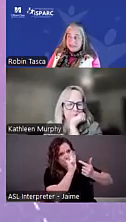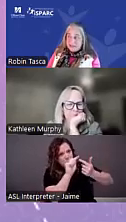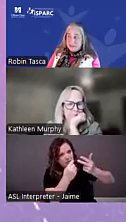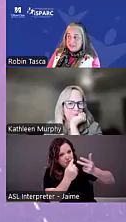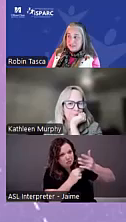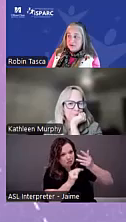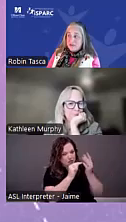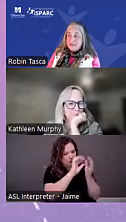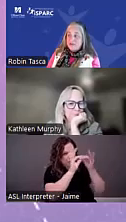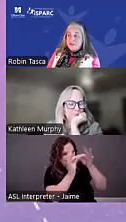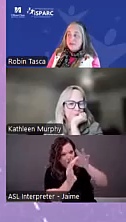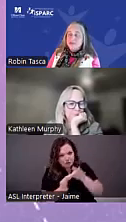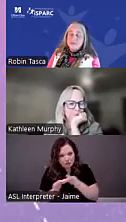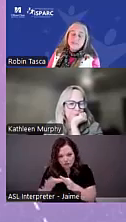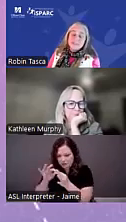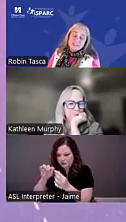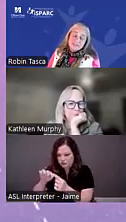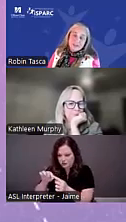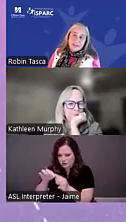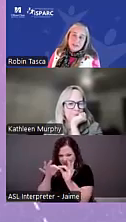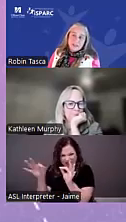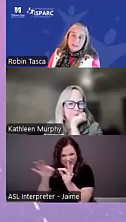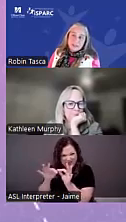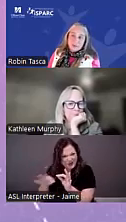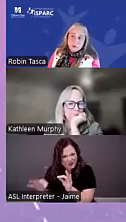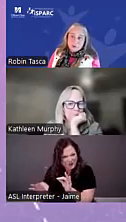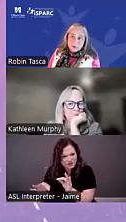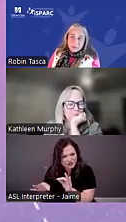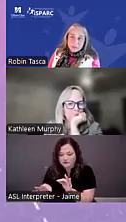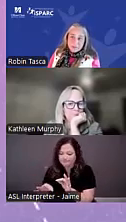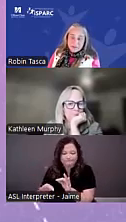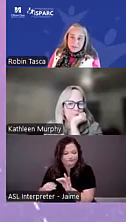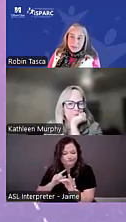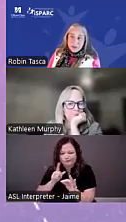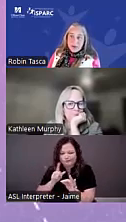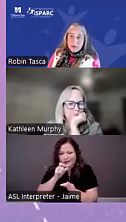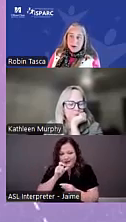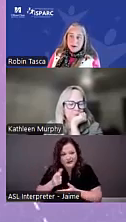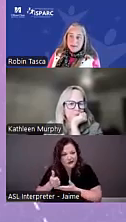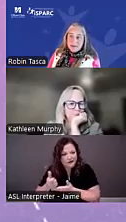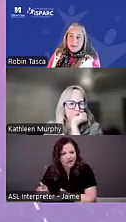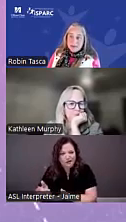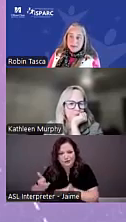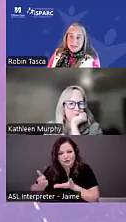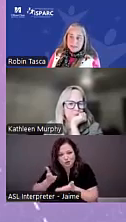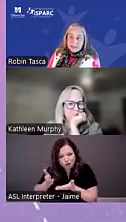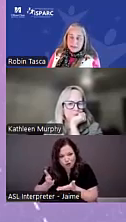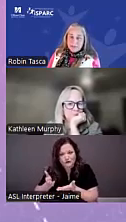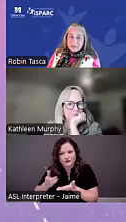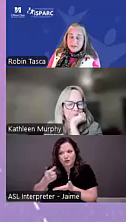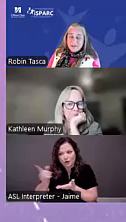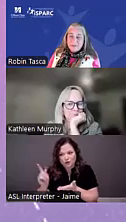on his screen. So you're doing a real disadvantage to those with screen readers by marking everything as decorative.